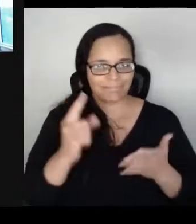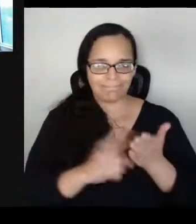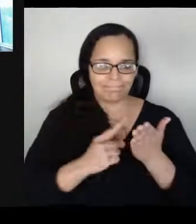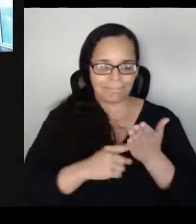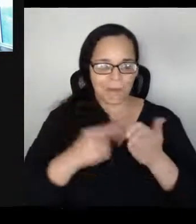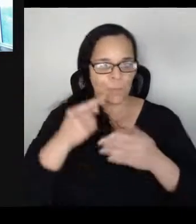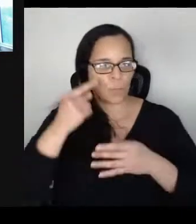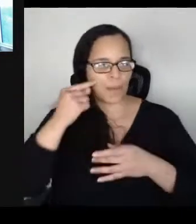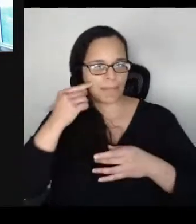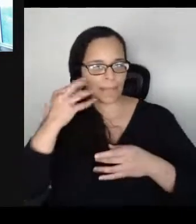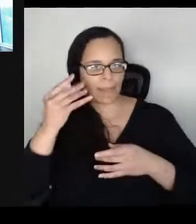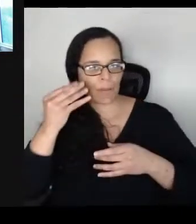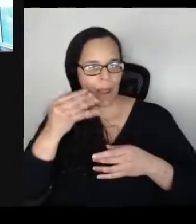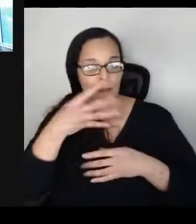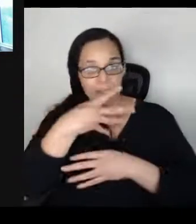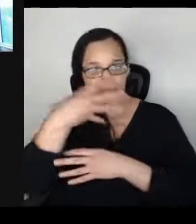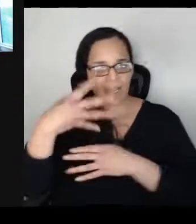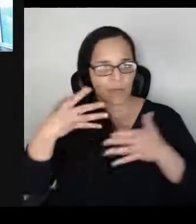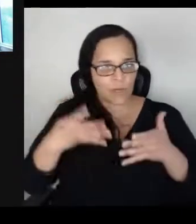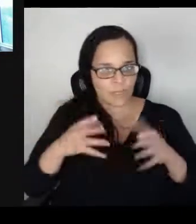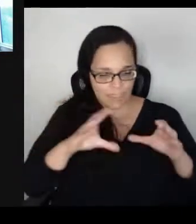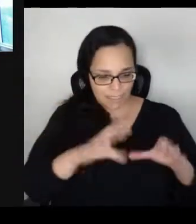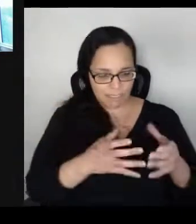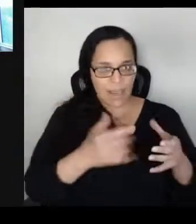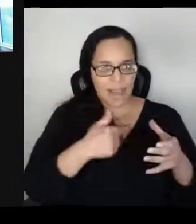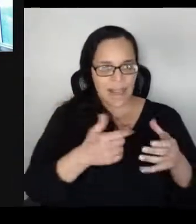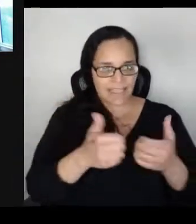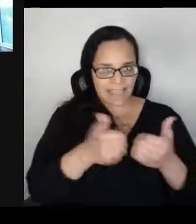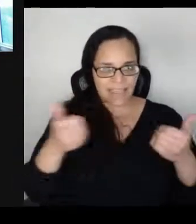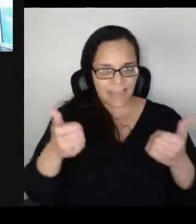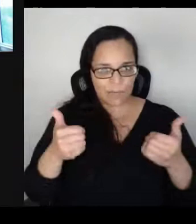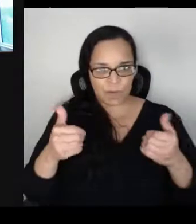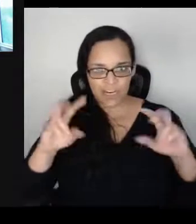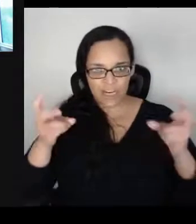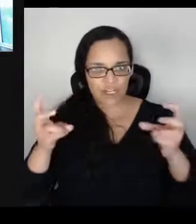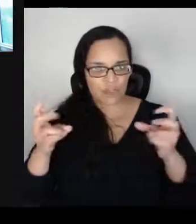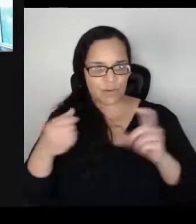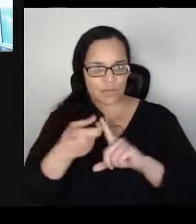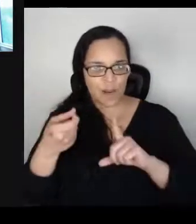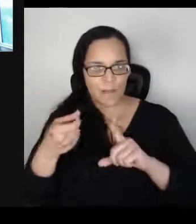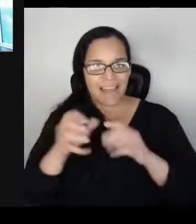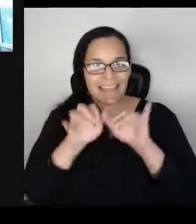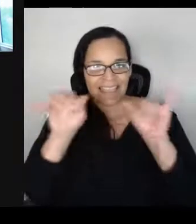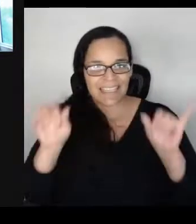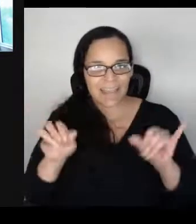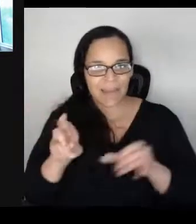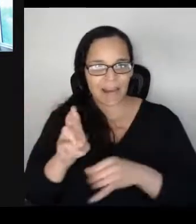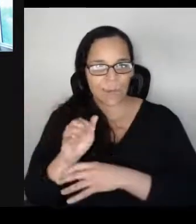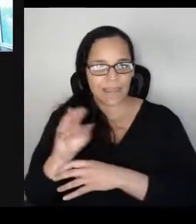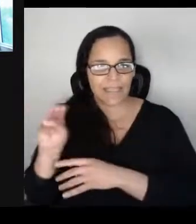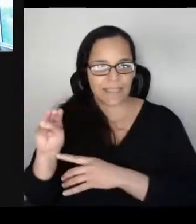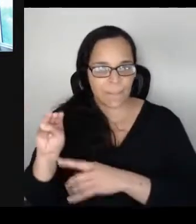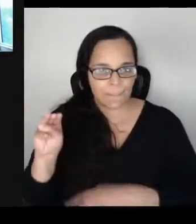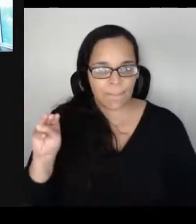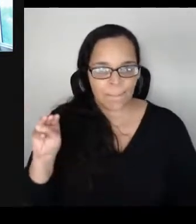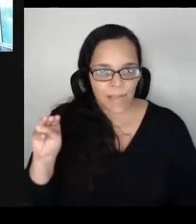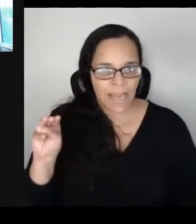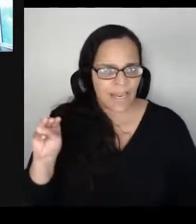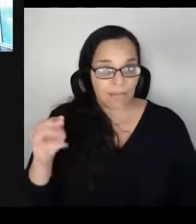or immigrants as a separate issue from systematic racism and that's separate from anti-blackness.